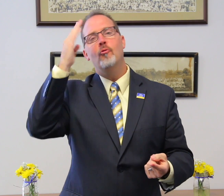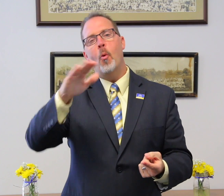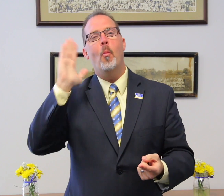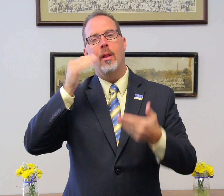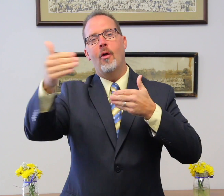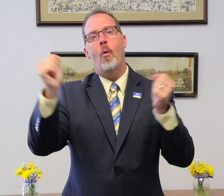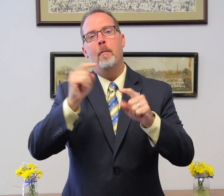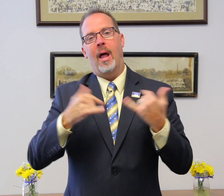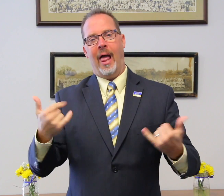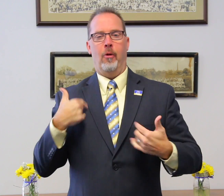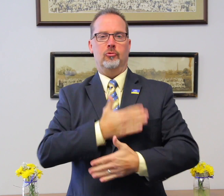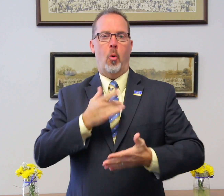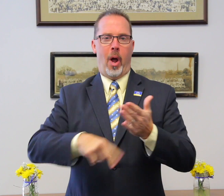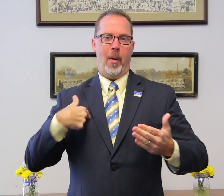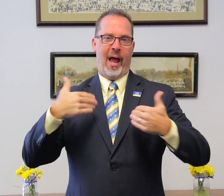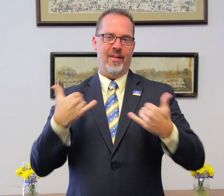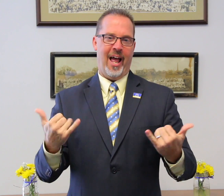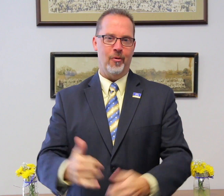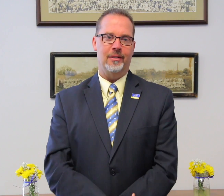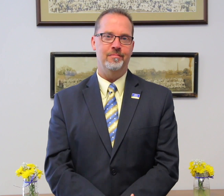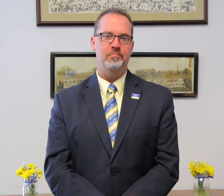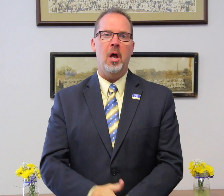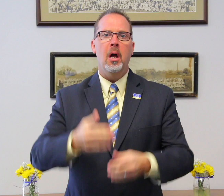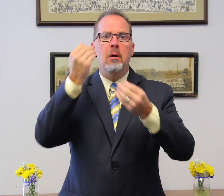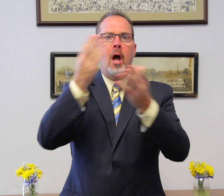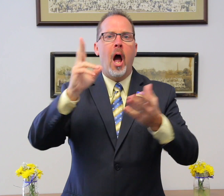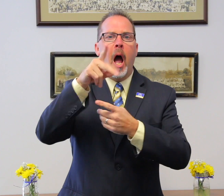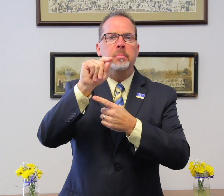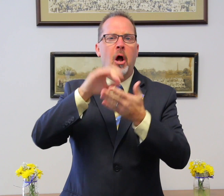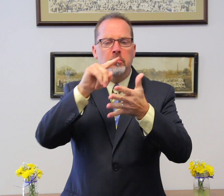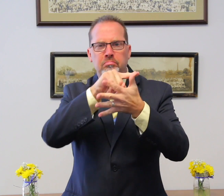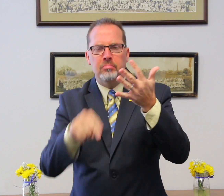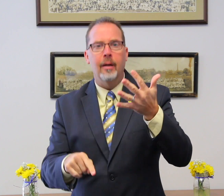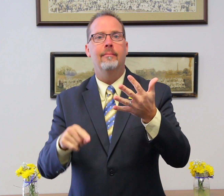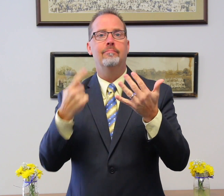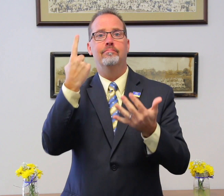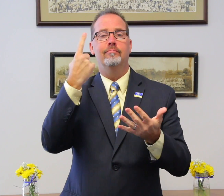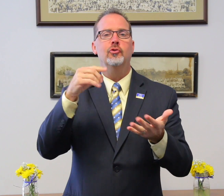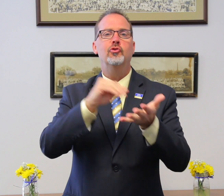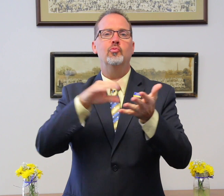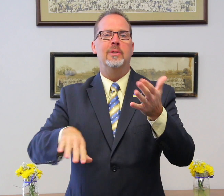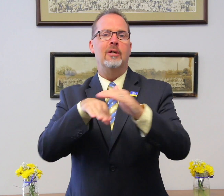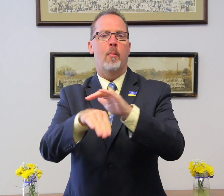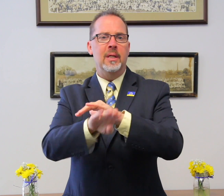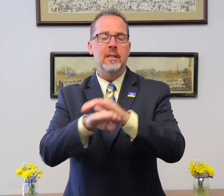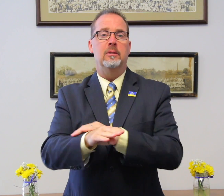I'm sure it will continue to get colder as we get into the new season. I wanted to begin by sharing an update with you about our enrollment numbers. We